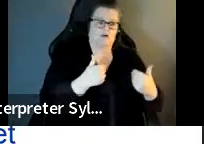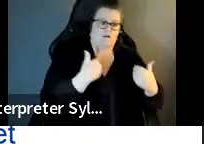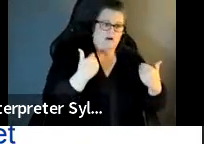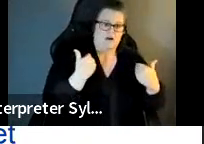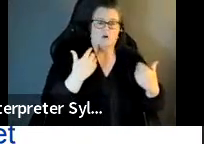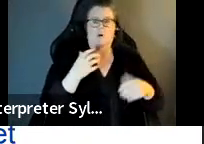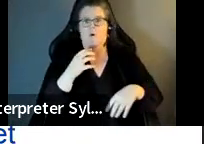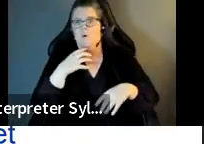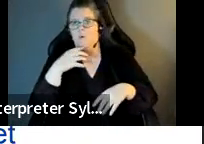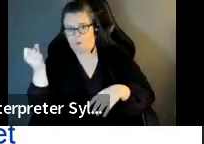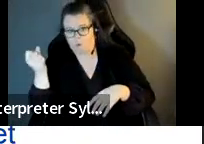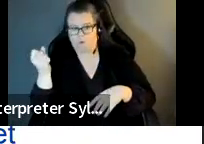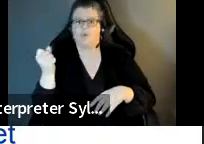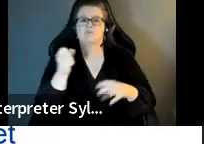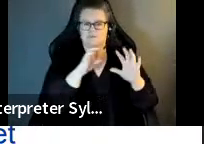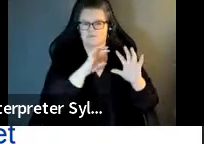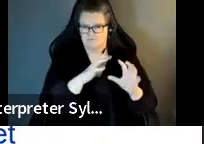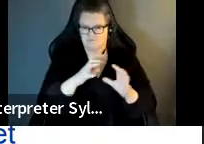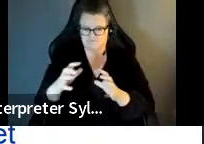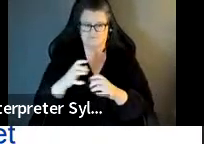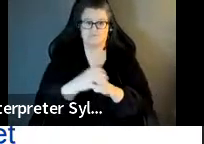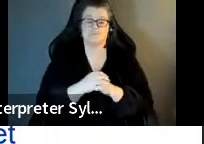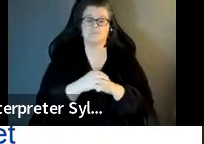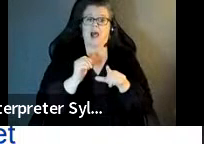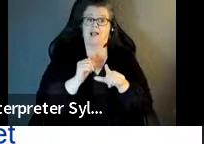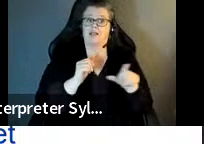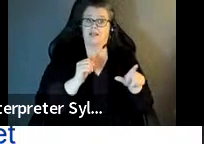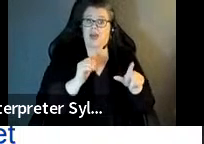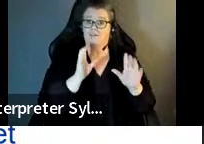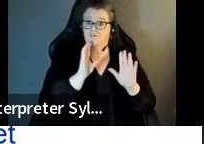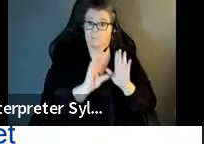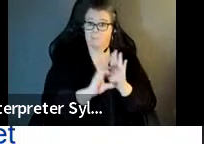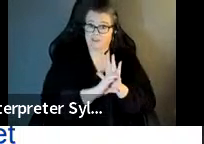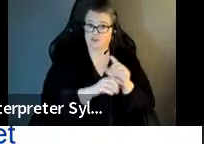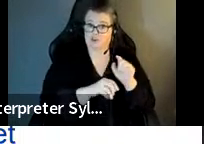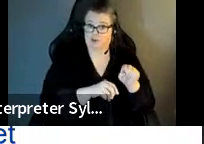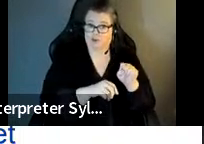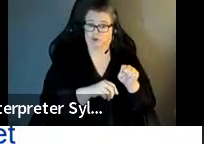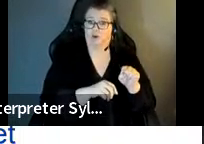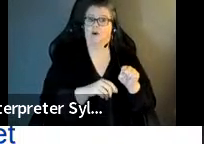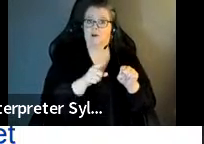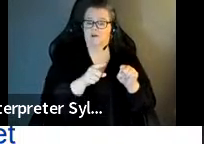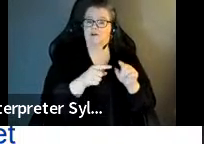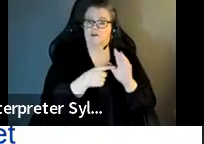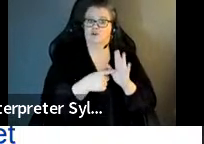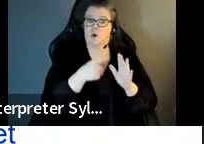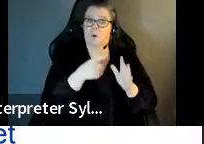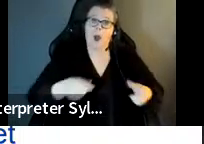If we look at the image on the left, overall we can see that manual wheelchair users tend